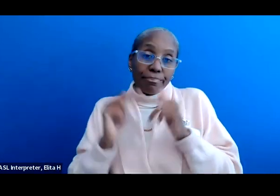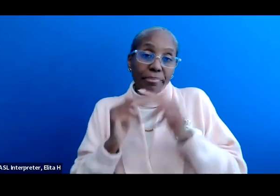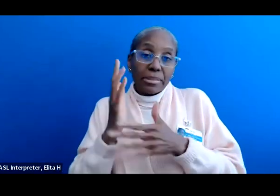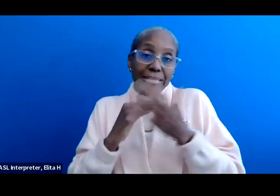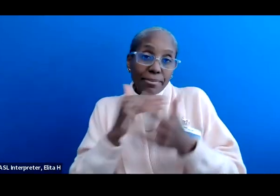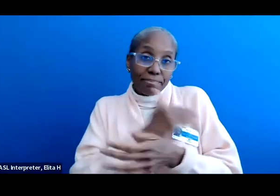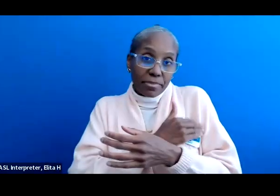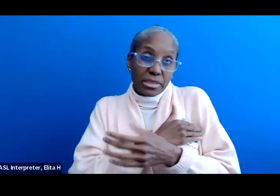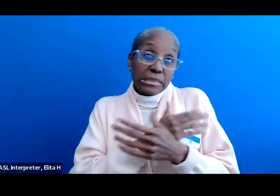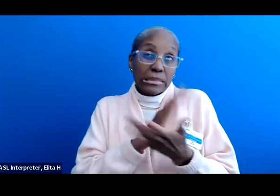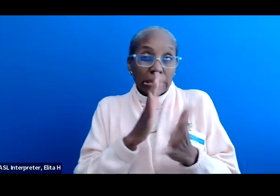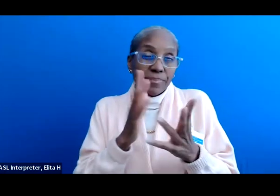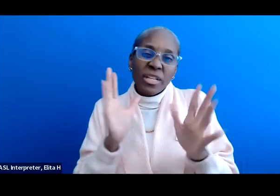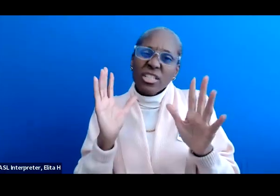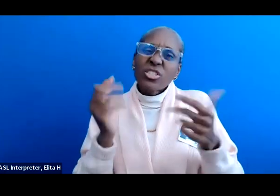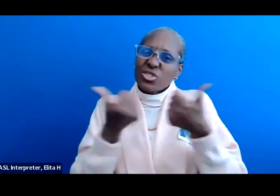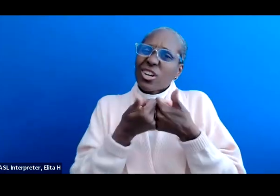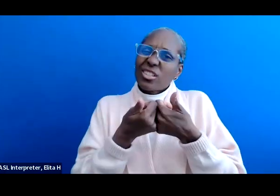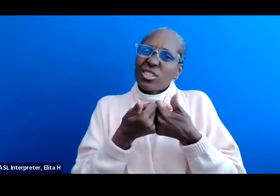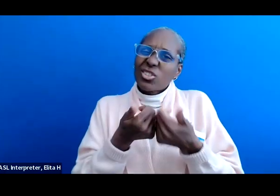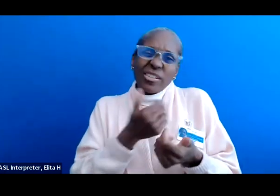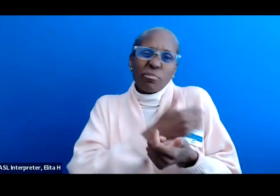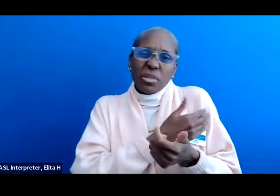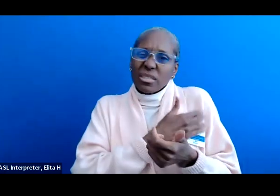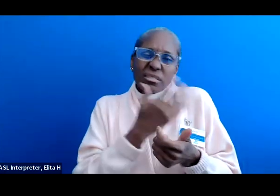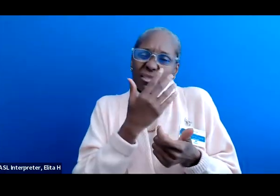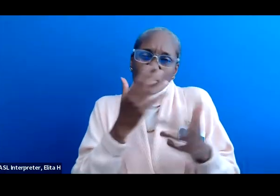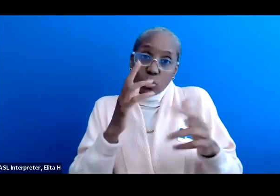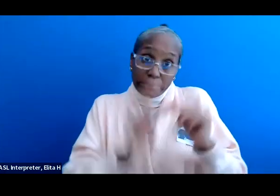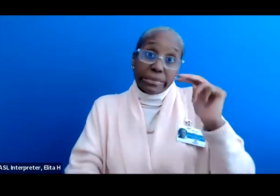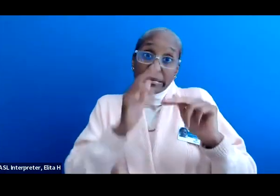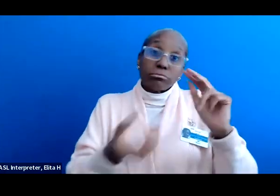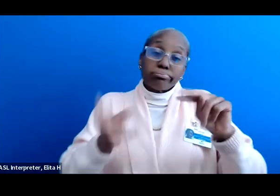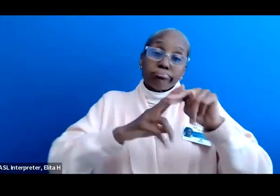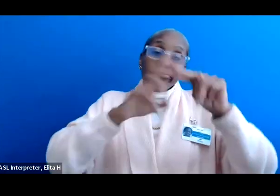It's pretty challenging to build muscle just through doing manual exercises like that.